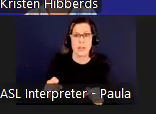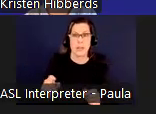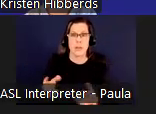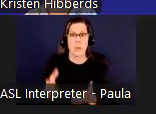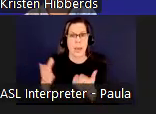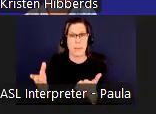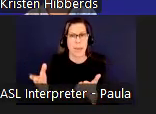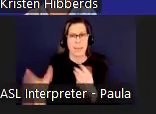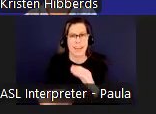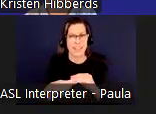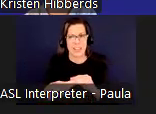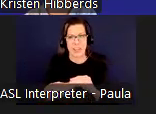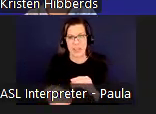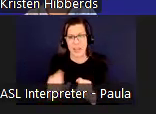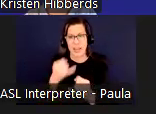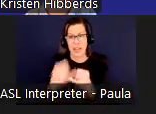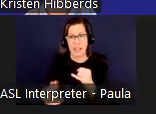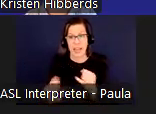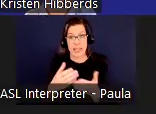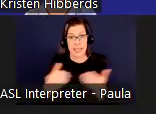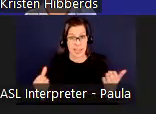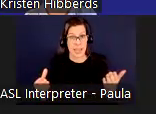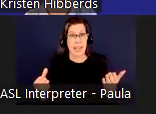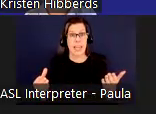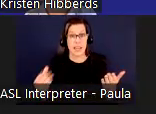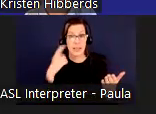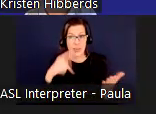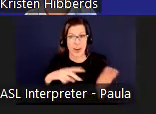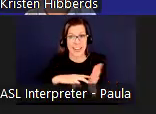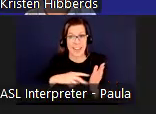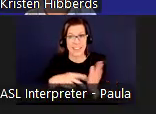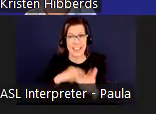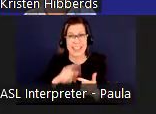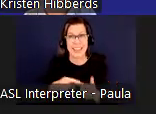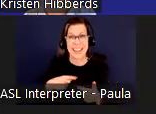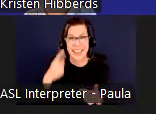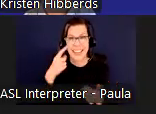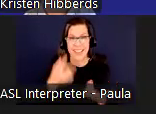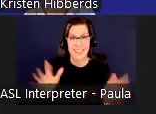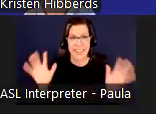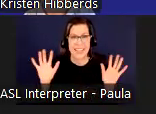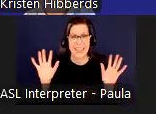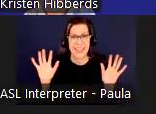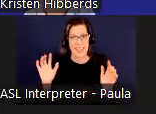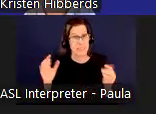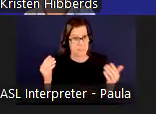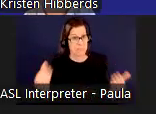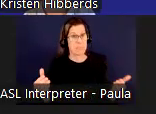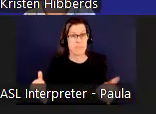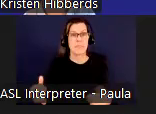And then the last thing that I have for definitions and then I think I'll with definitions is just asking clarification.